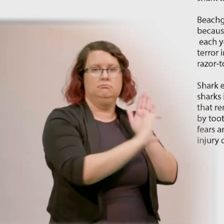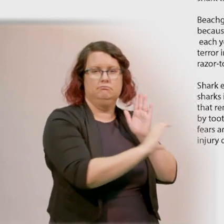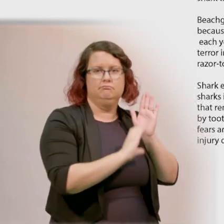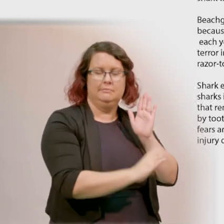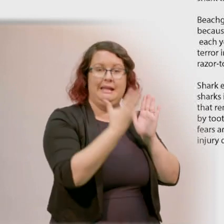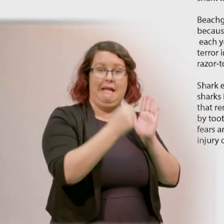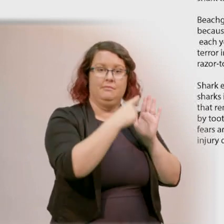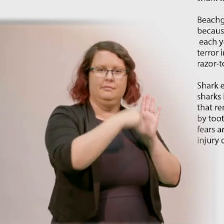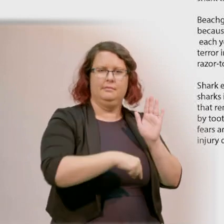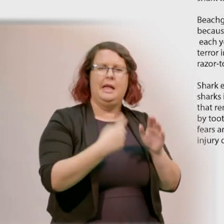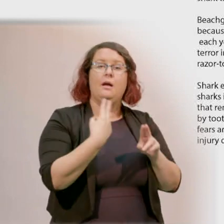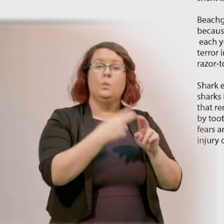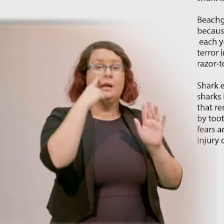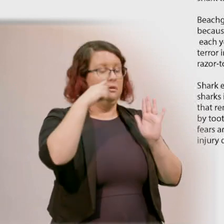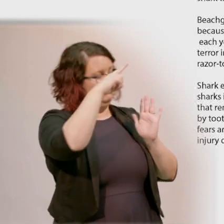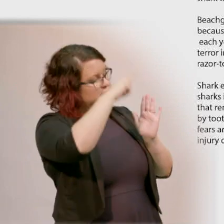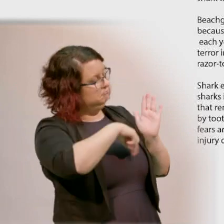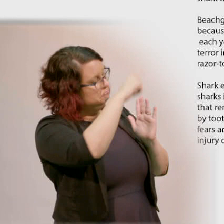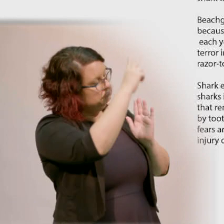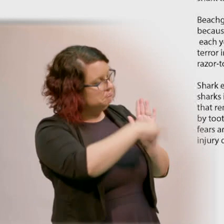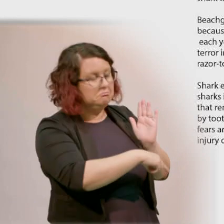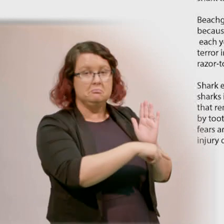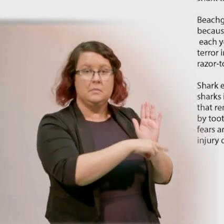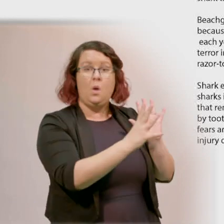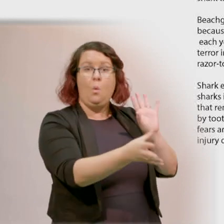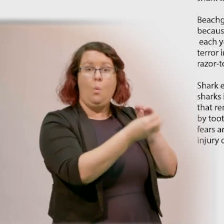Take a moment to skim this article, by looking at the whole text,